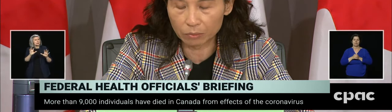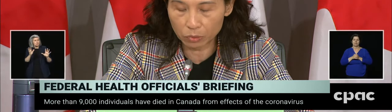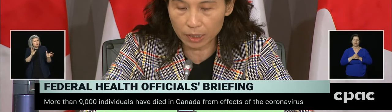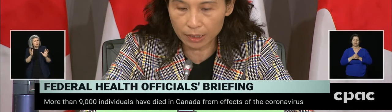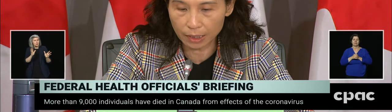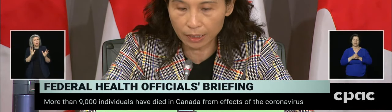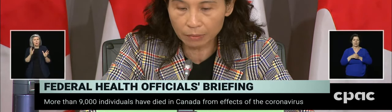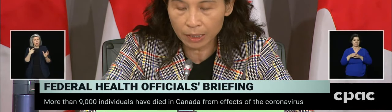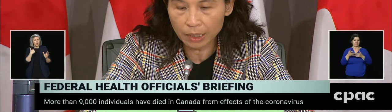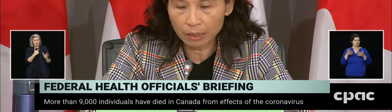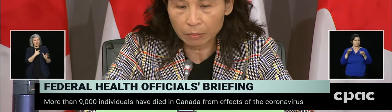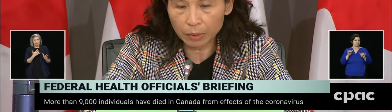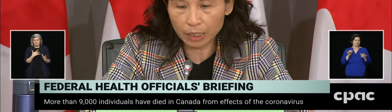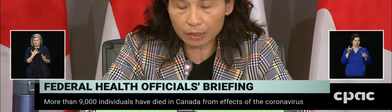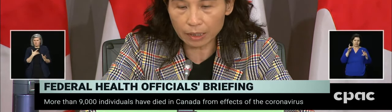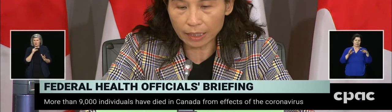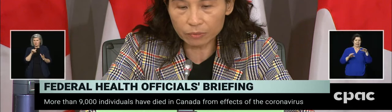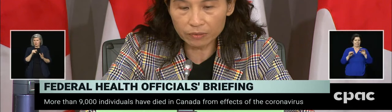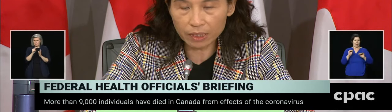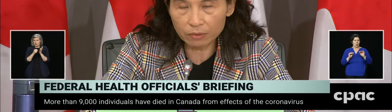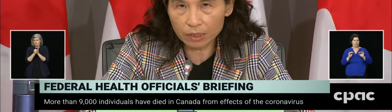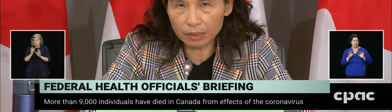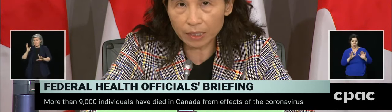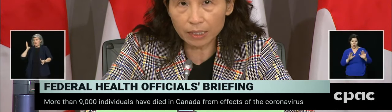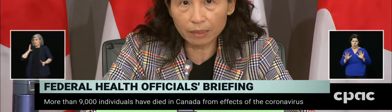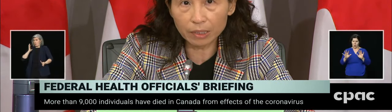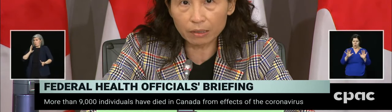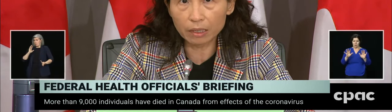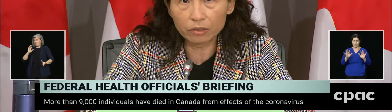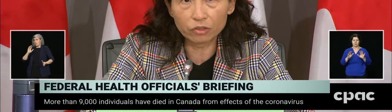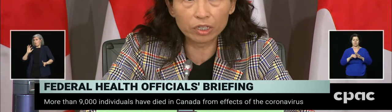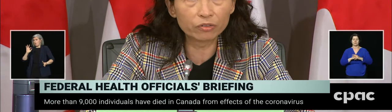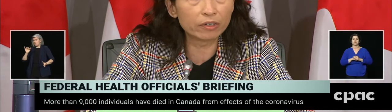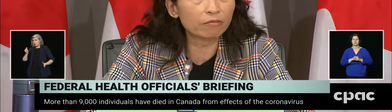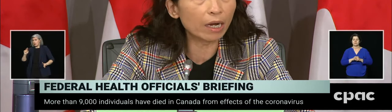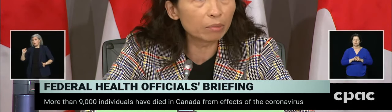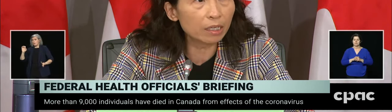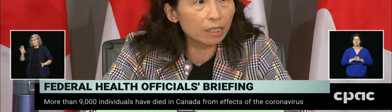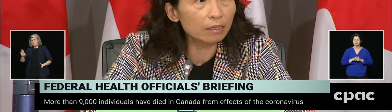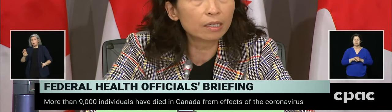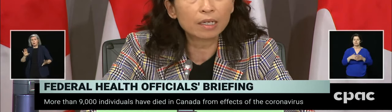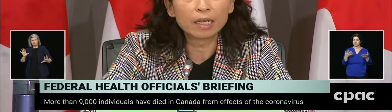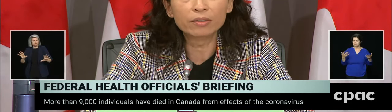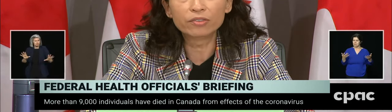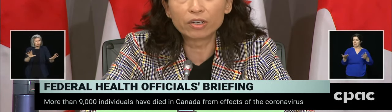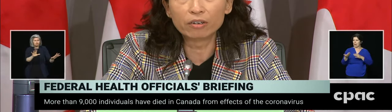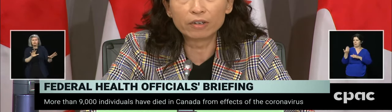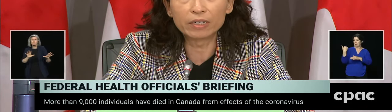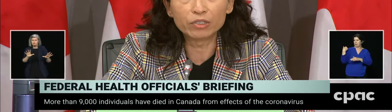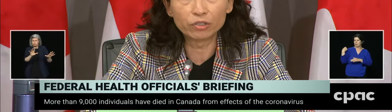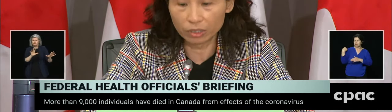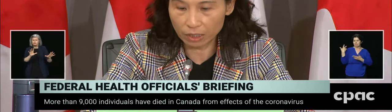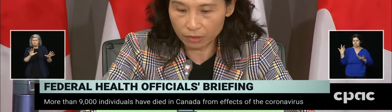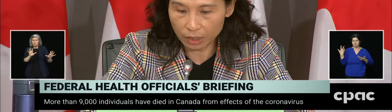ORIGIN OF THE, YOU KNOW, HOW WE POSITION THE RISK AT THAT MOMENT